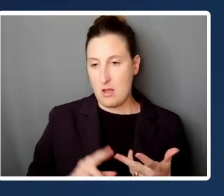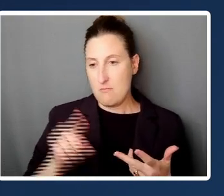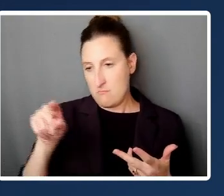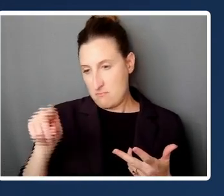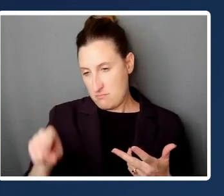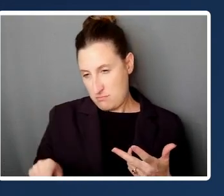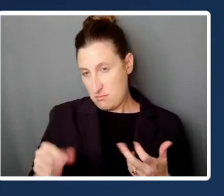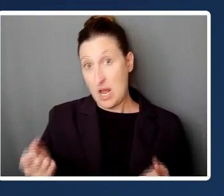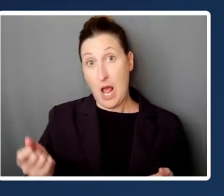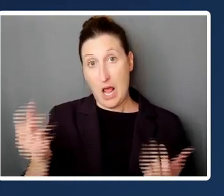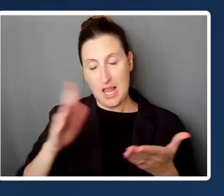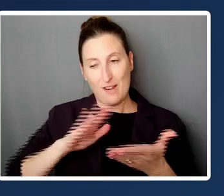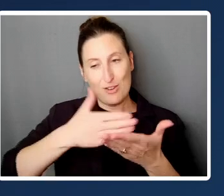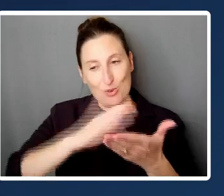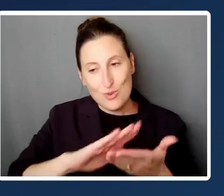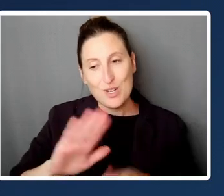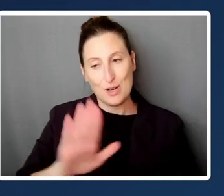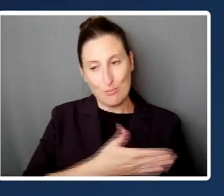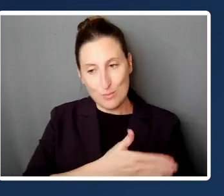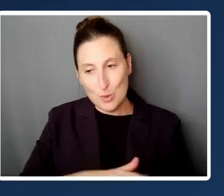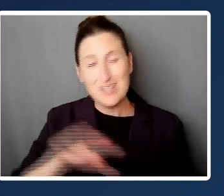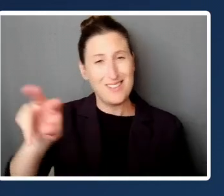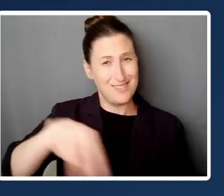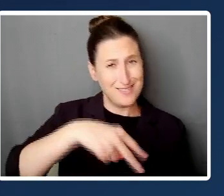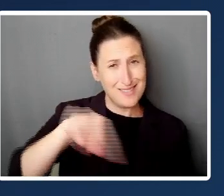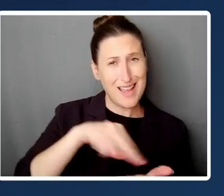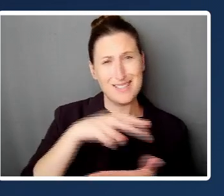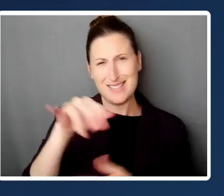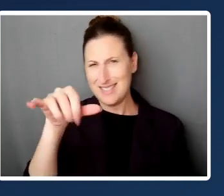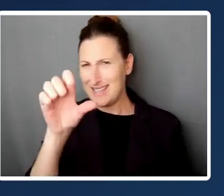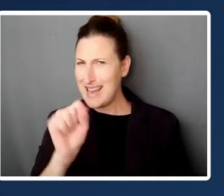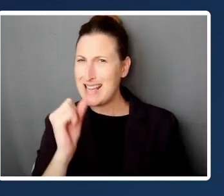and music classes. Yeah. Dancing is such a lovely community event and a